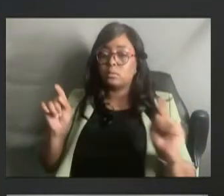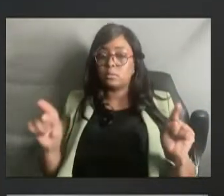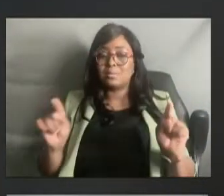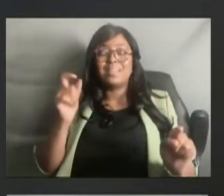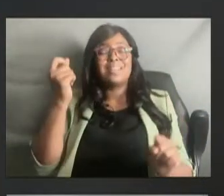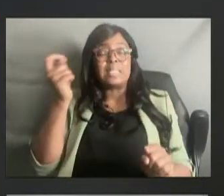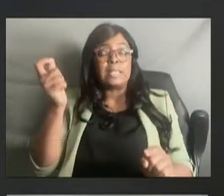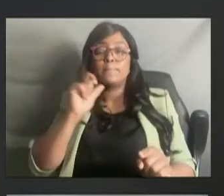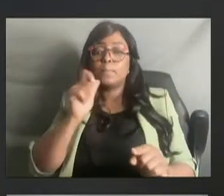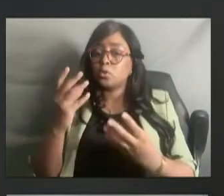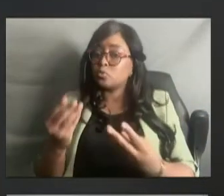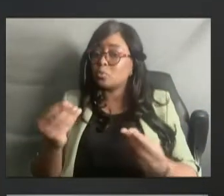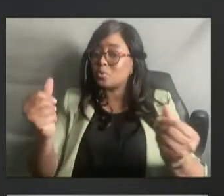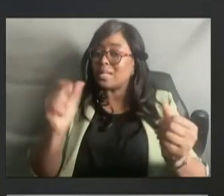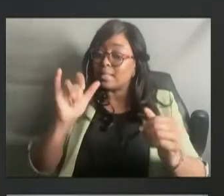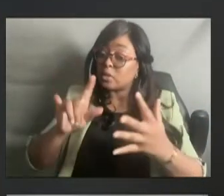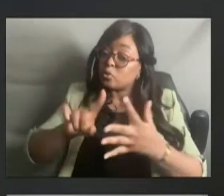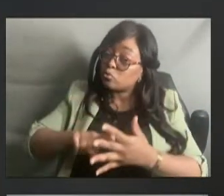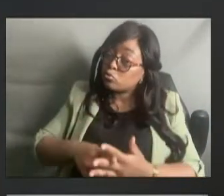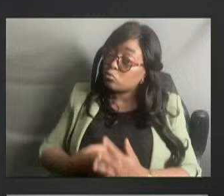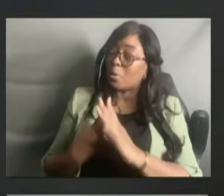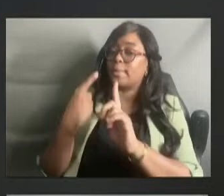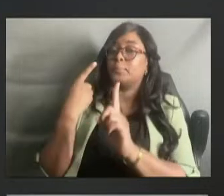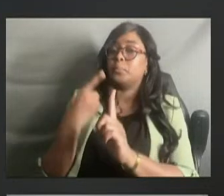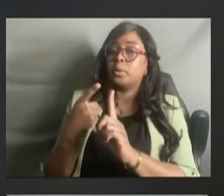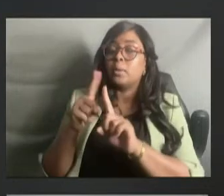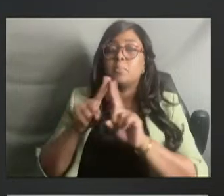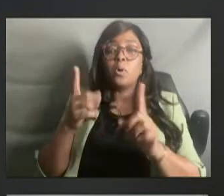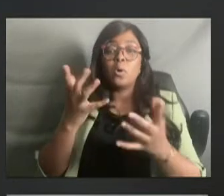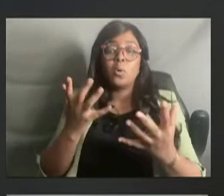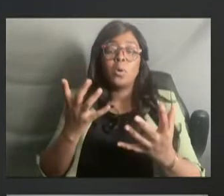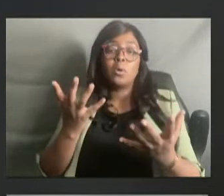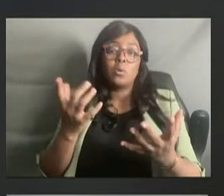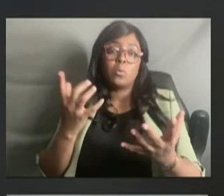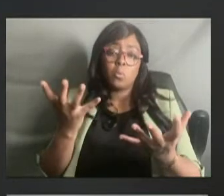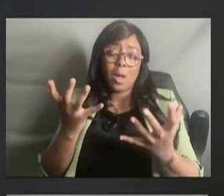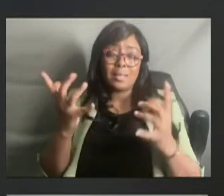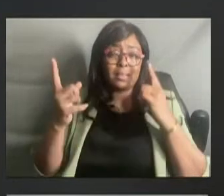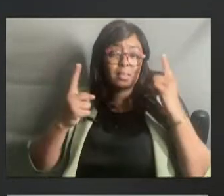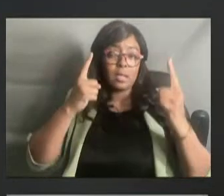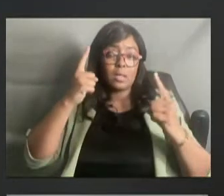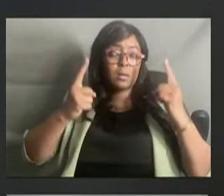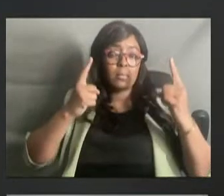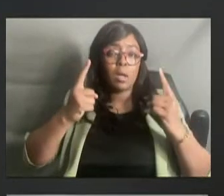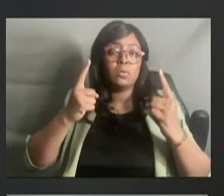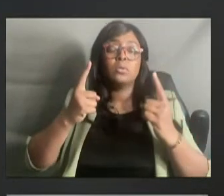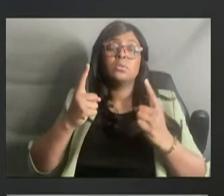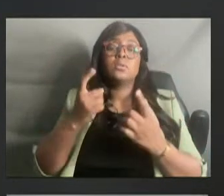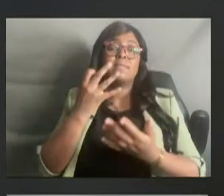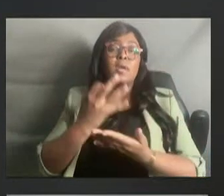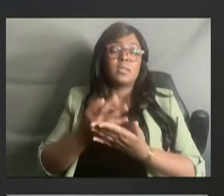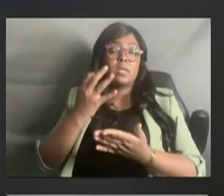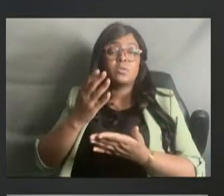to the differences in each school community. Again, this is not a solution. This is a